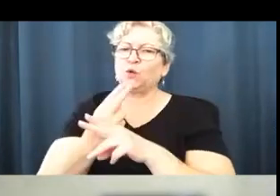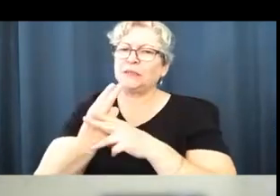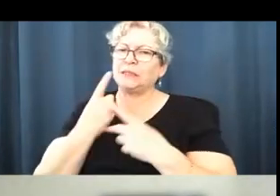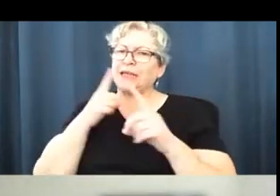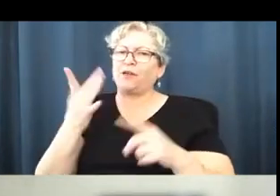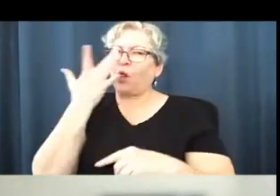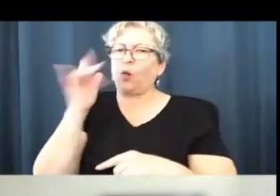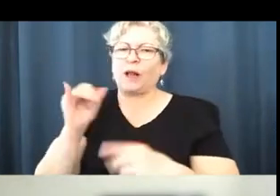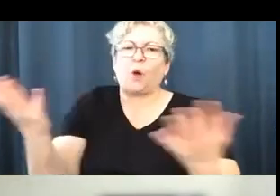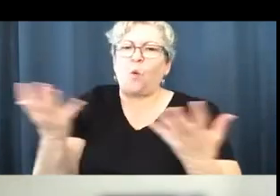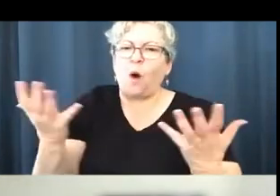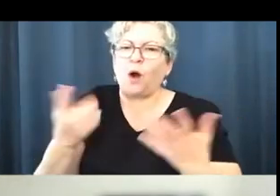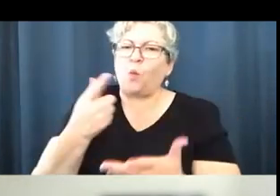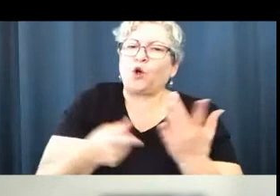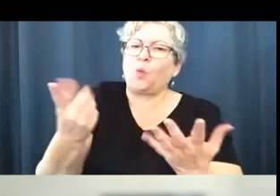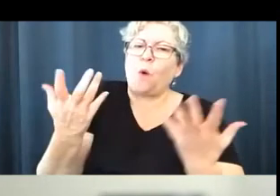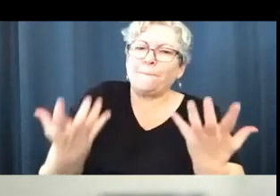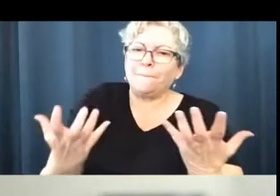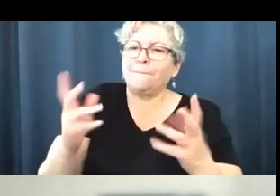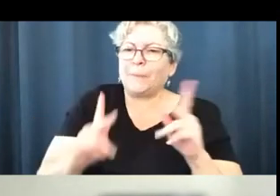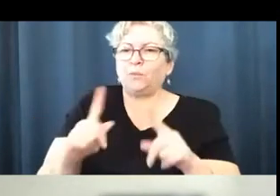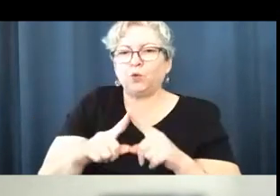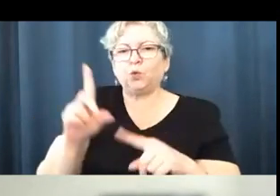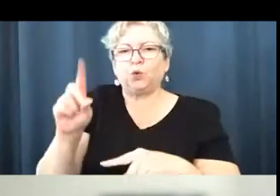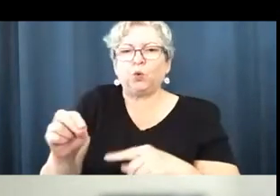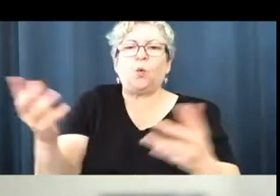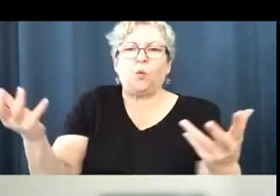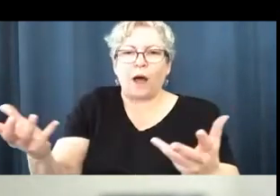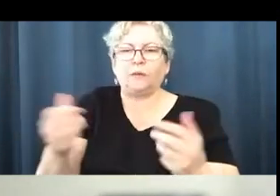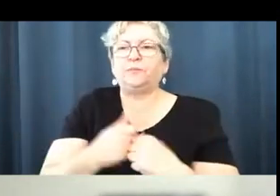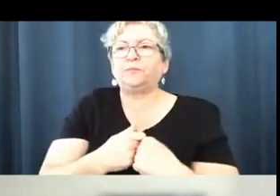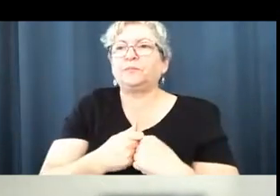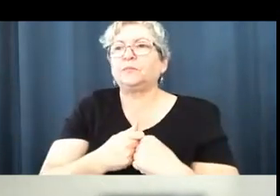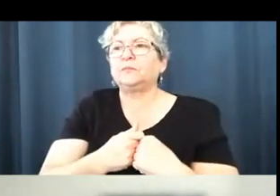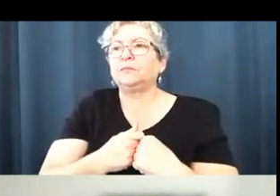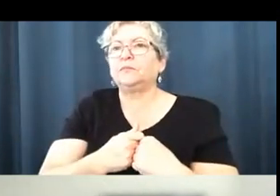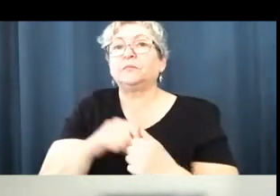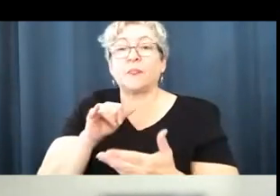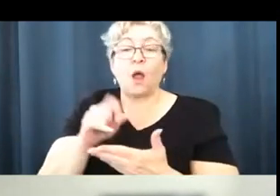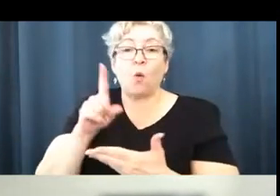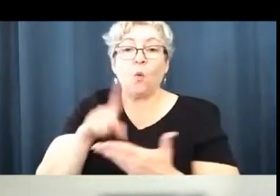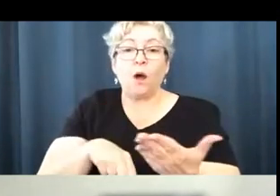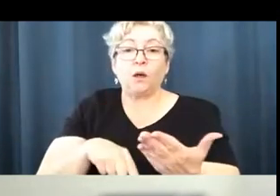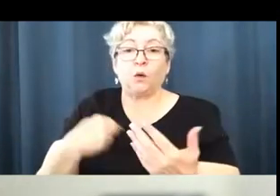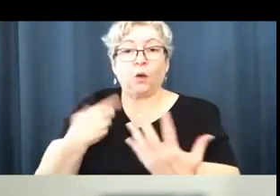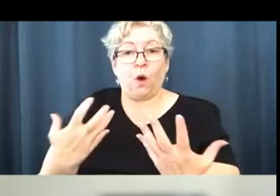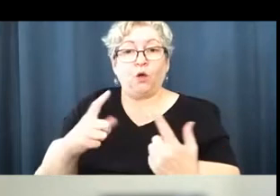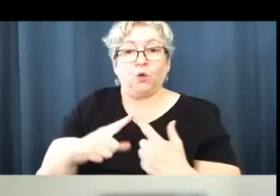what do you want people to be able to do. That is what we want to be able to,